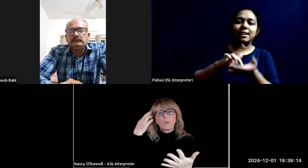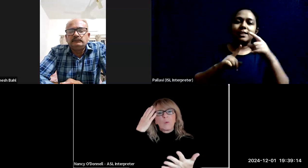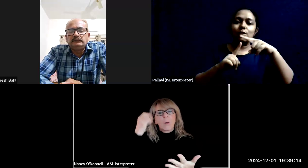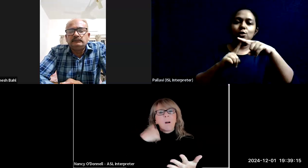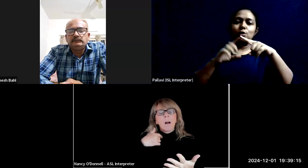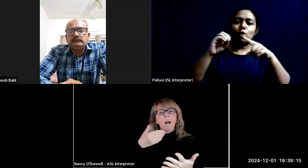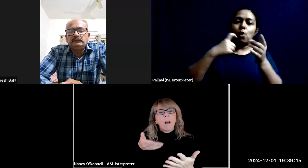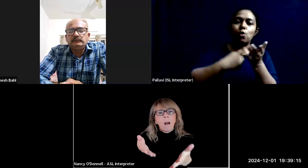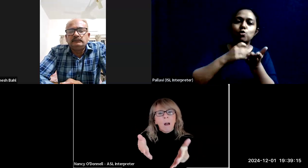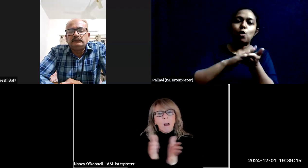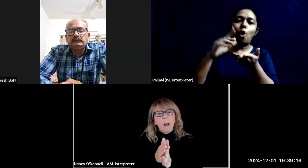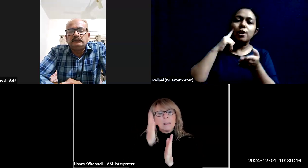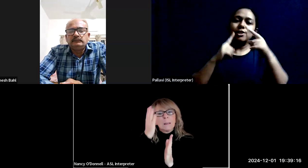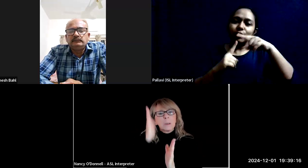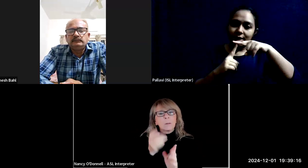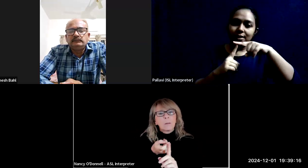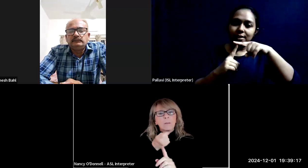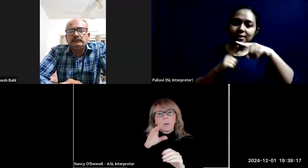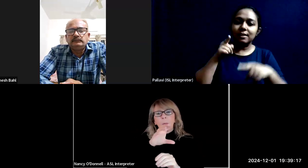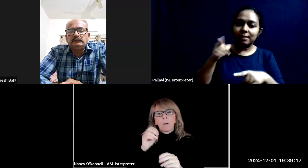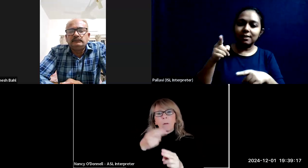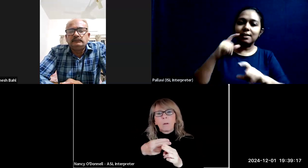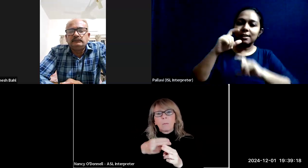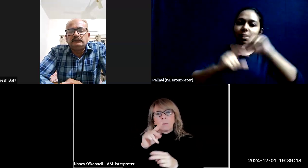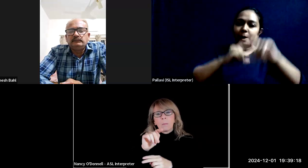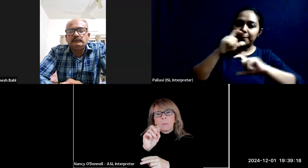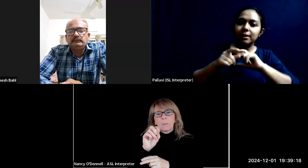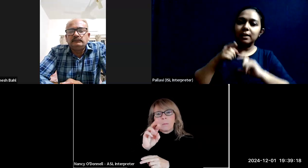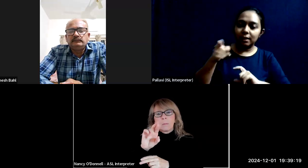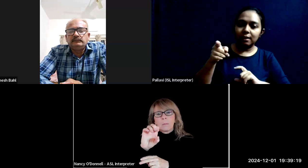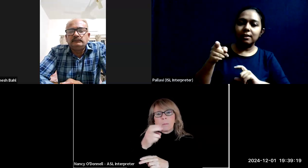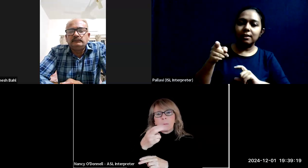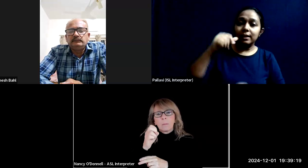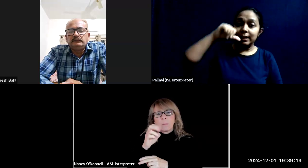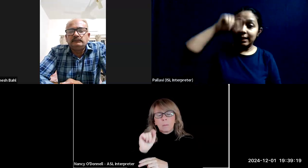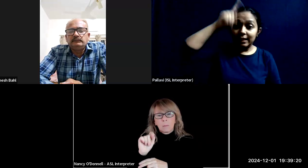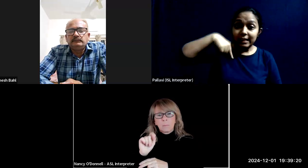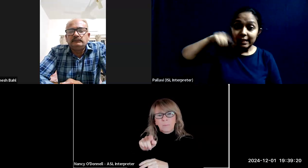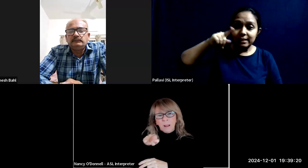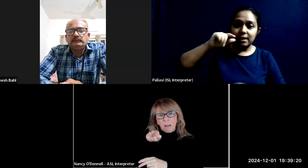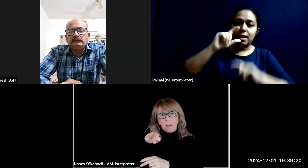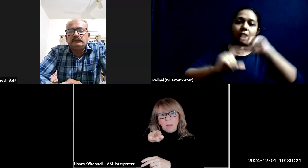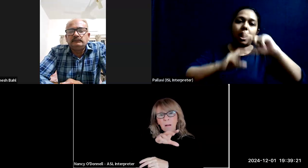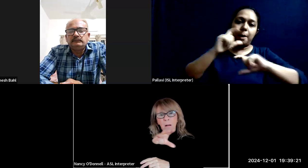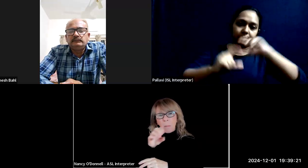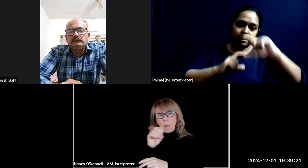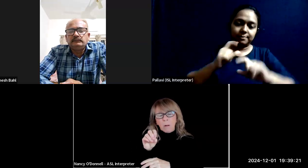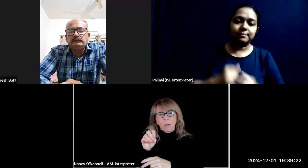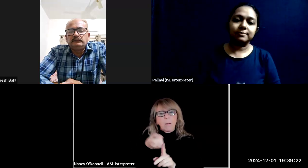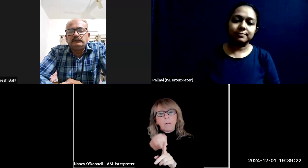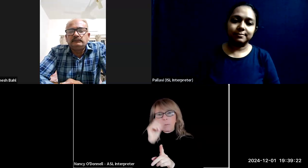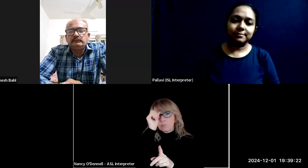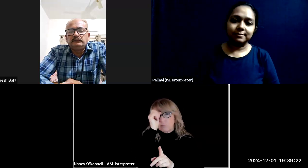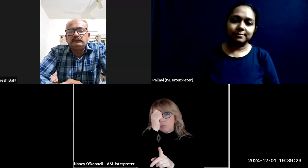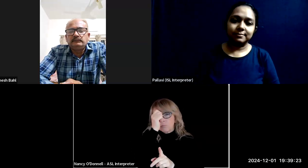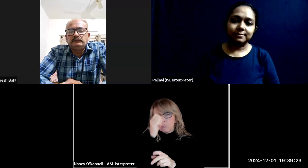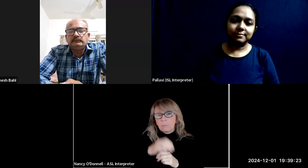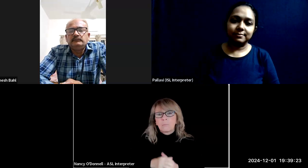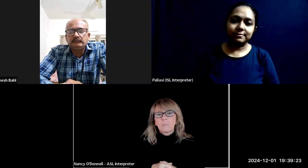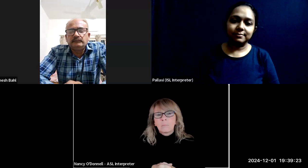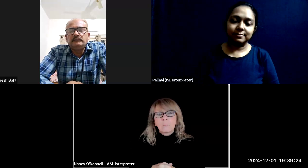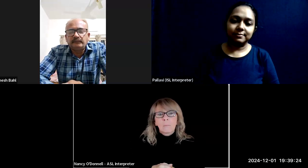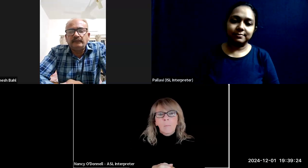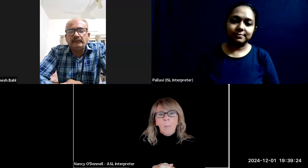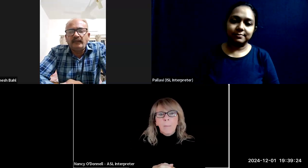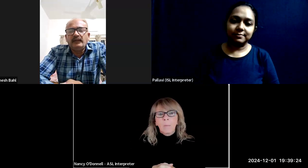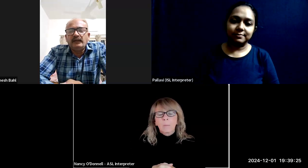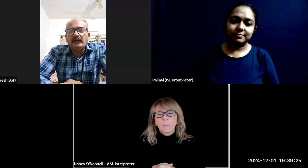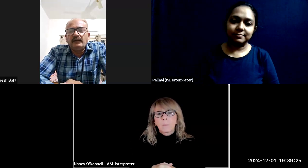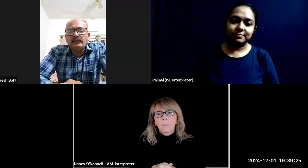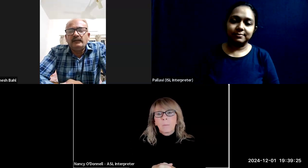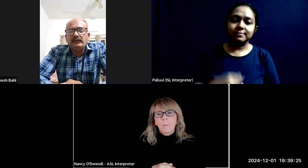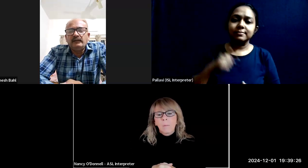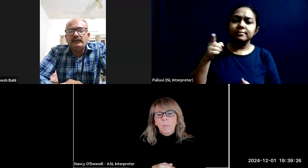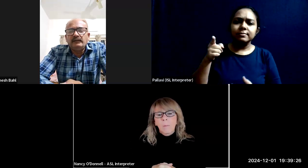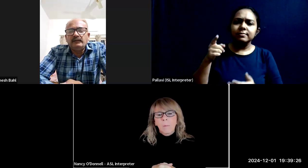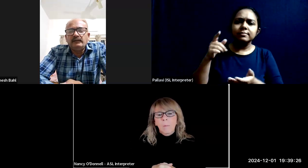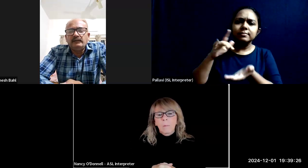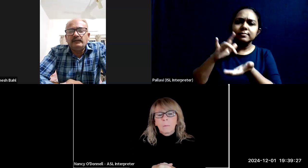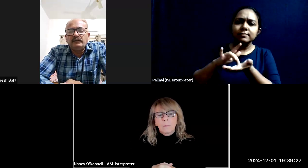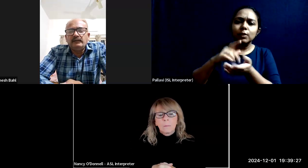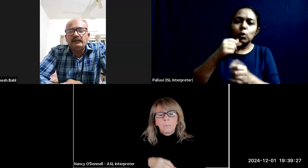Torchit is an indian company based in Gujarat.